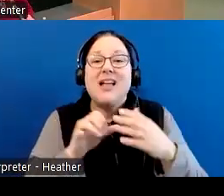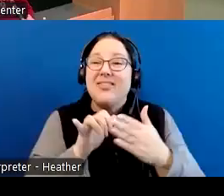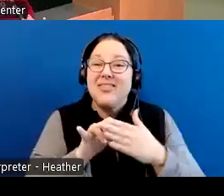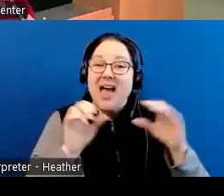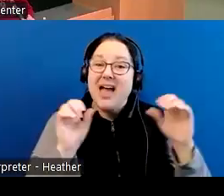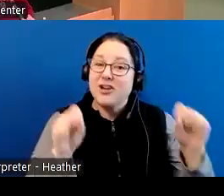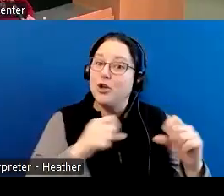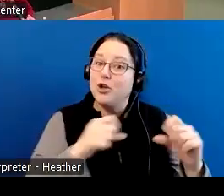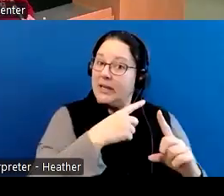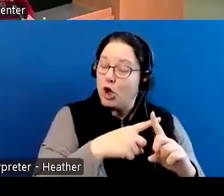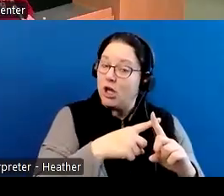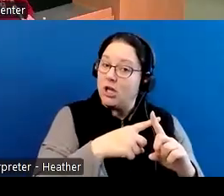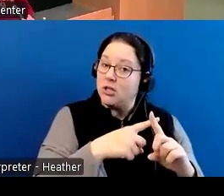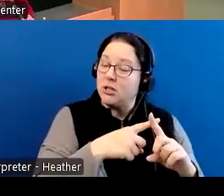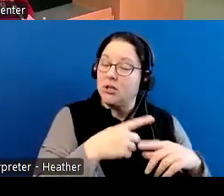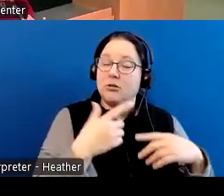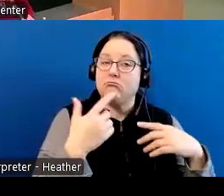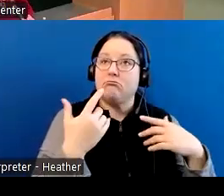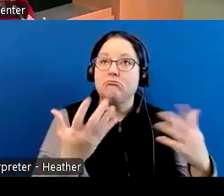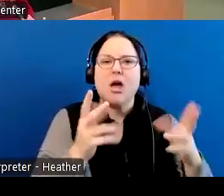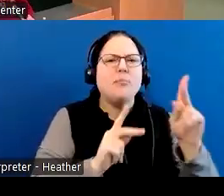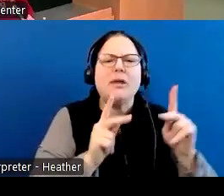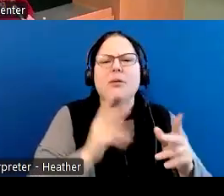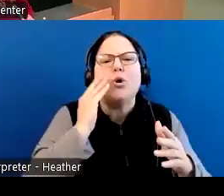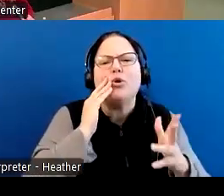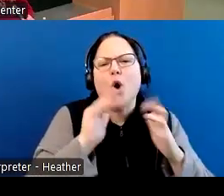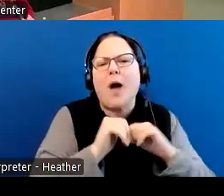Like so if people really know how to do cool things like acceptance and commitment therapy